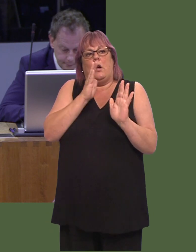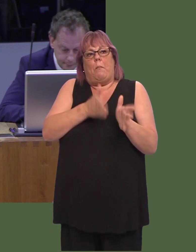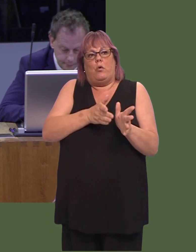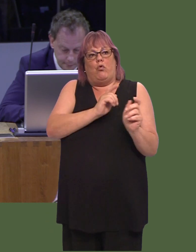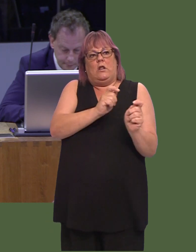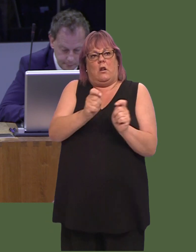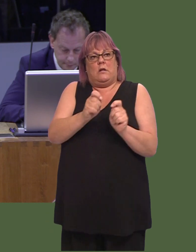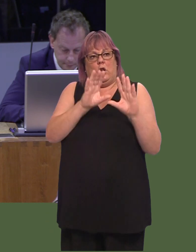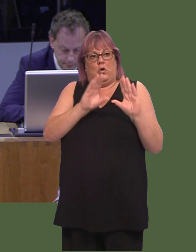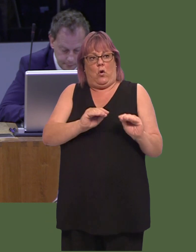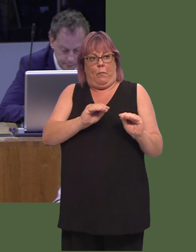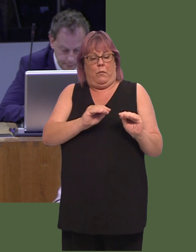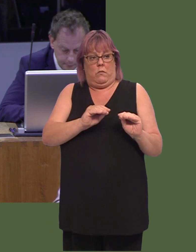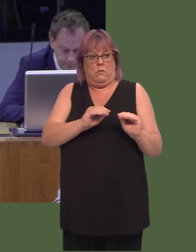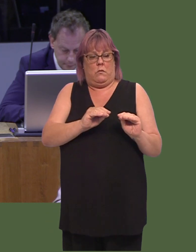redundancies until then.